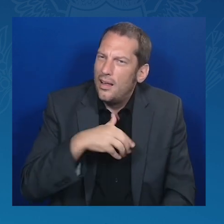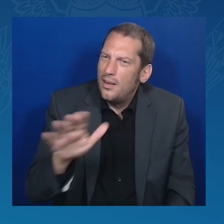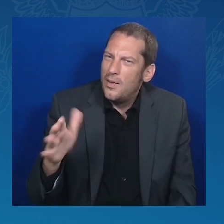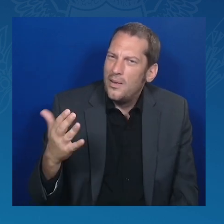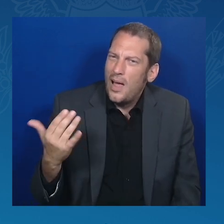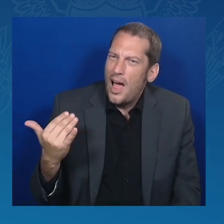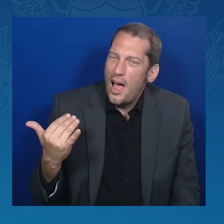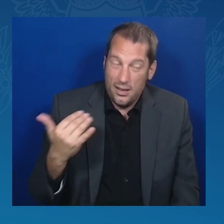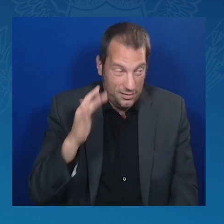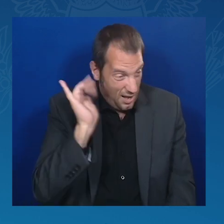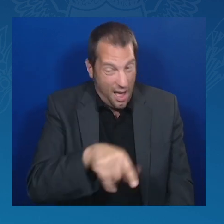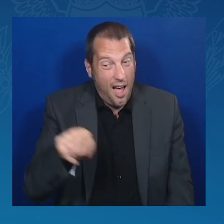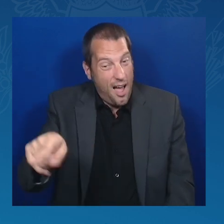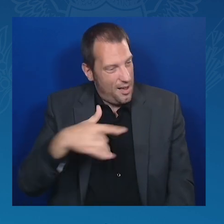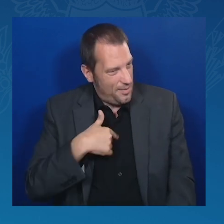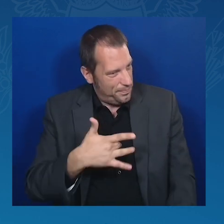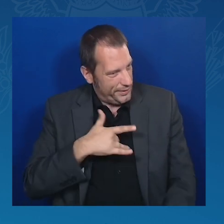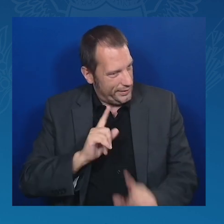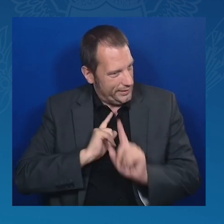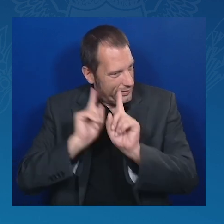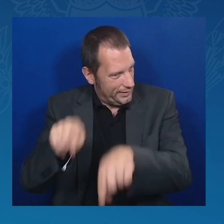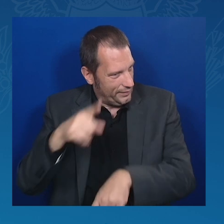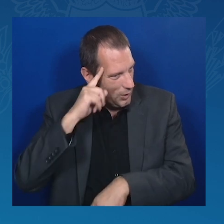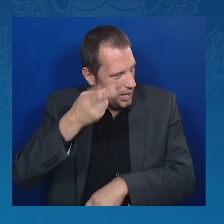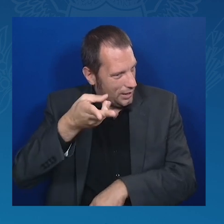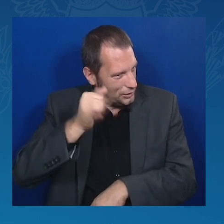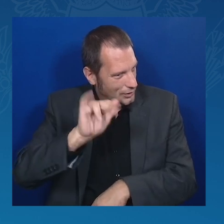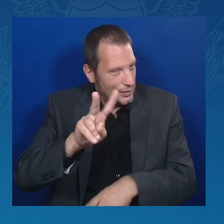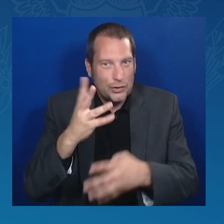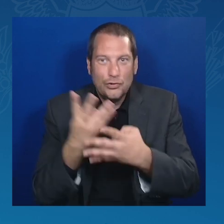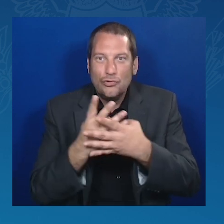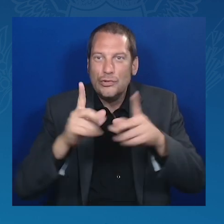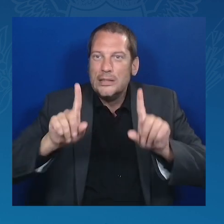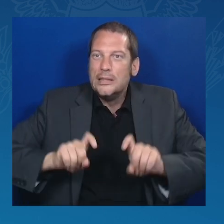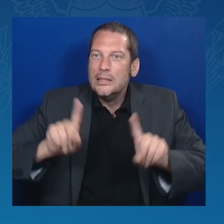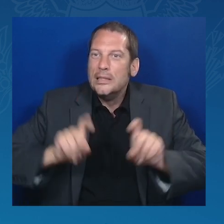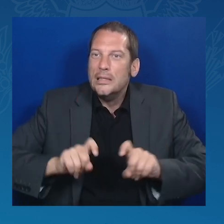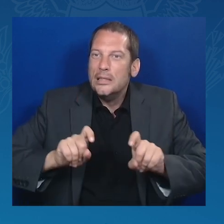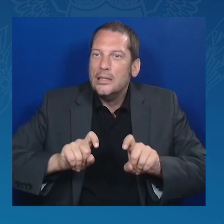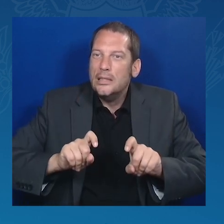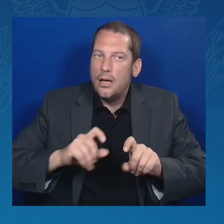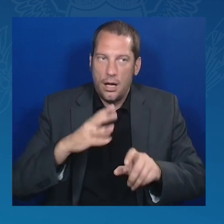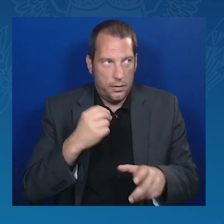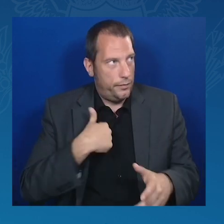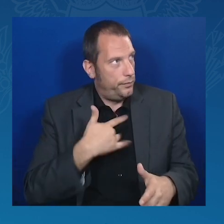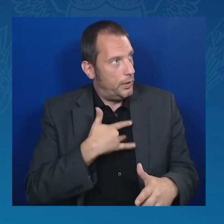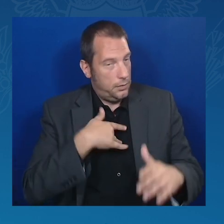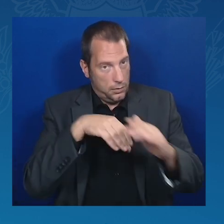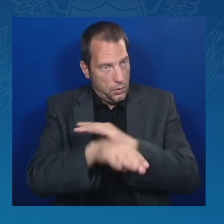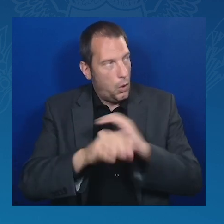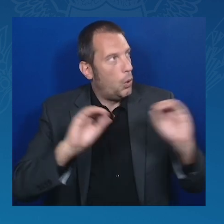and not be judged. It was a place in the community that provided reproductive care in every way,